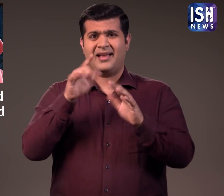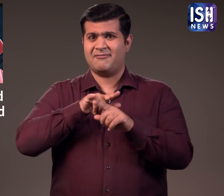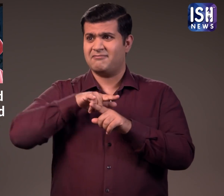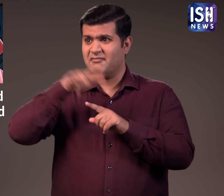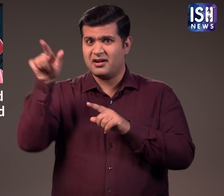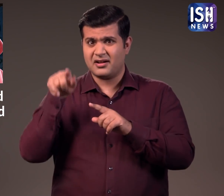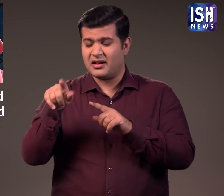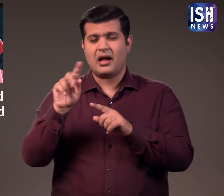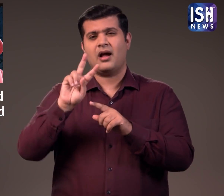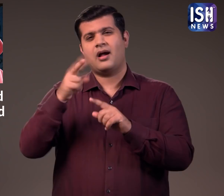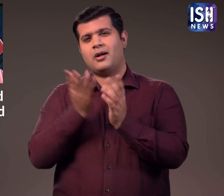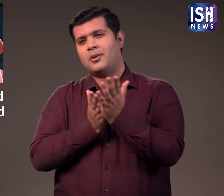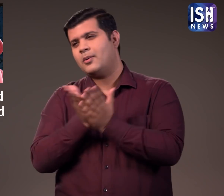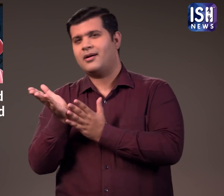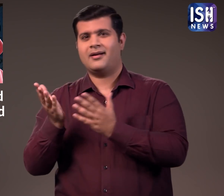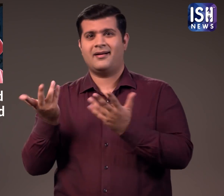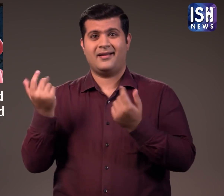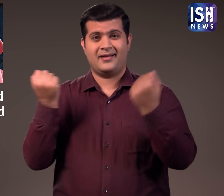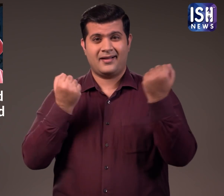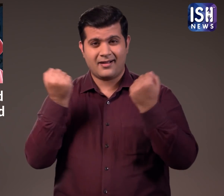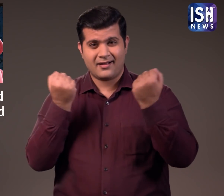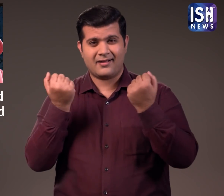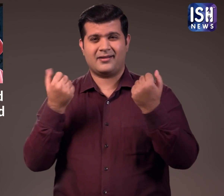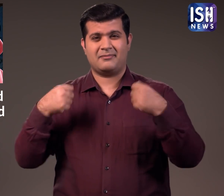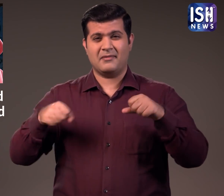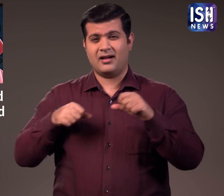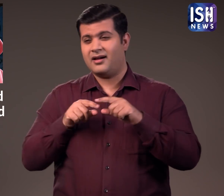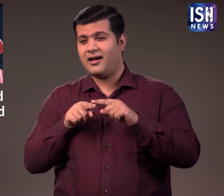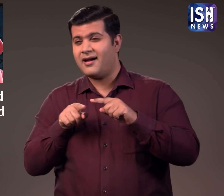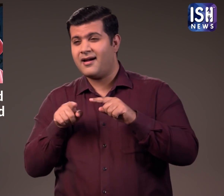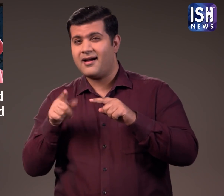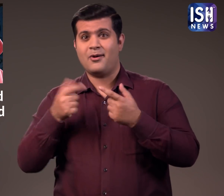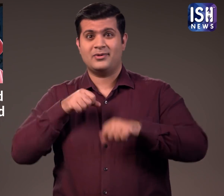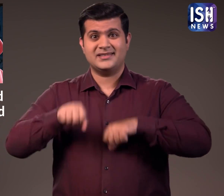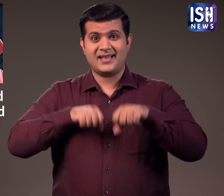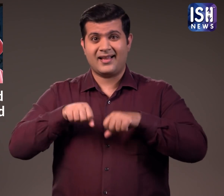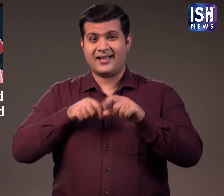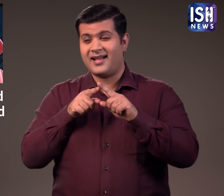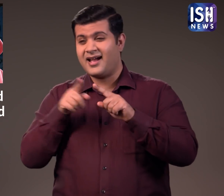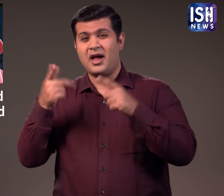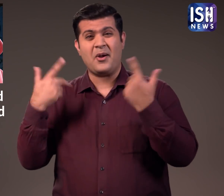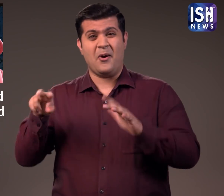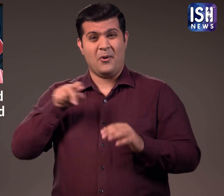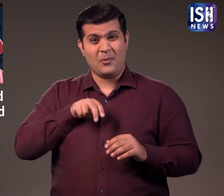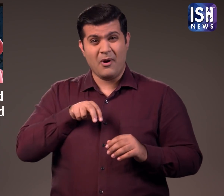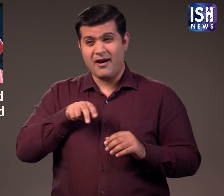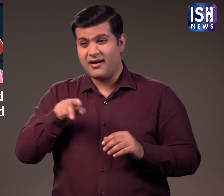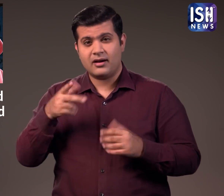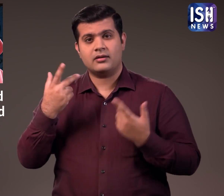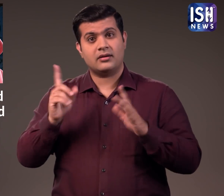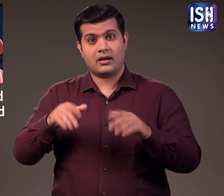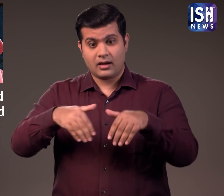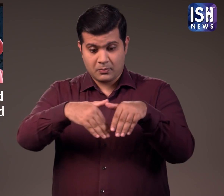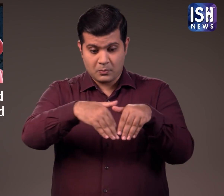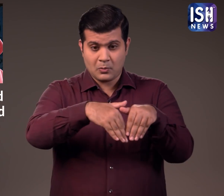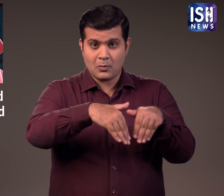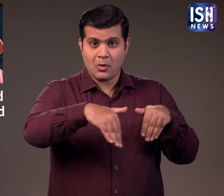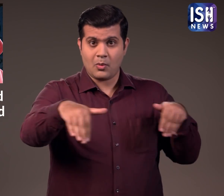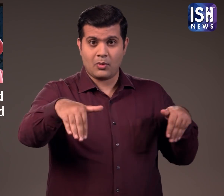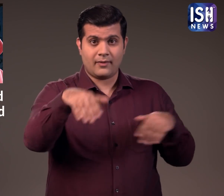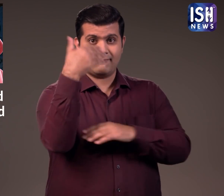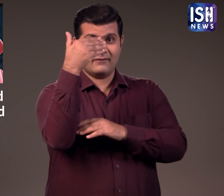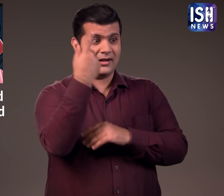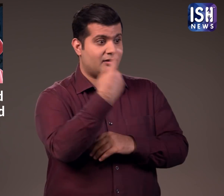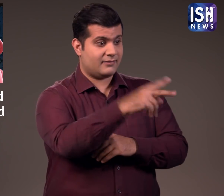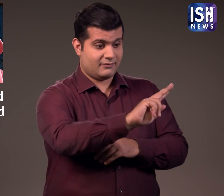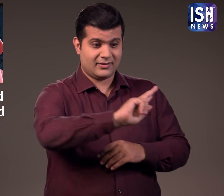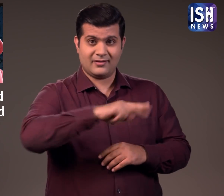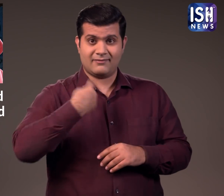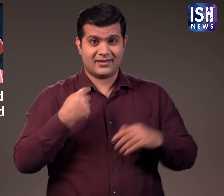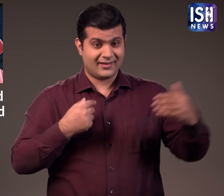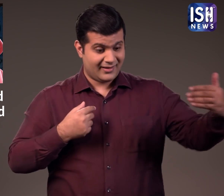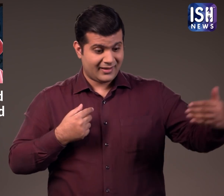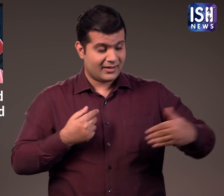Whether you go by road, cycle, or even walk to cross a country's border,